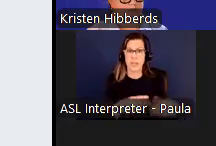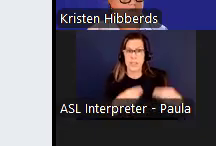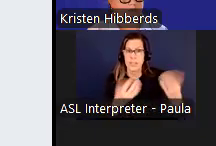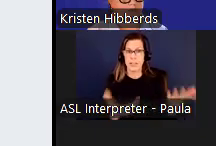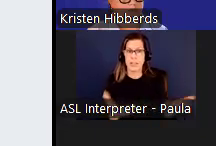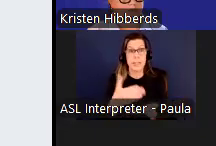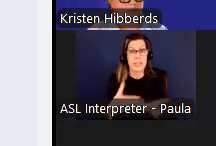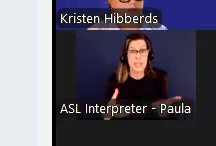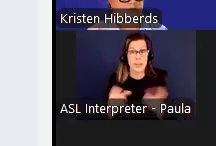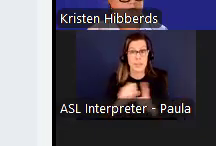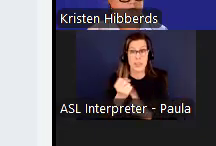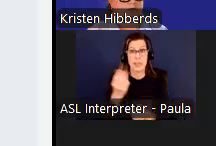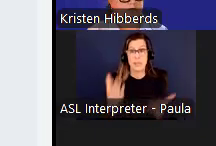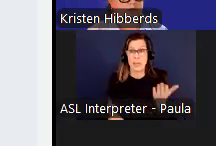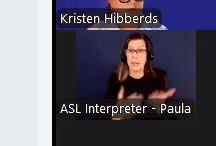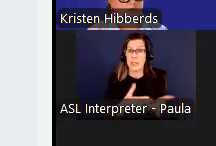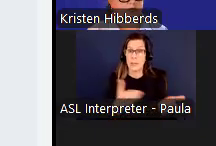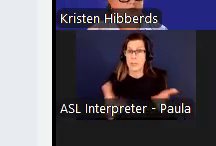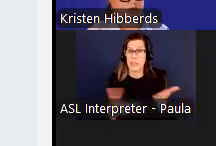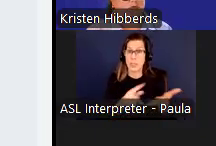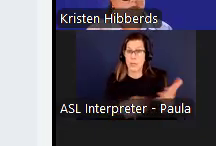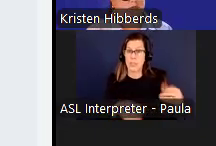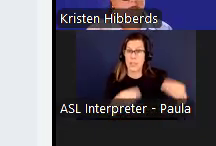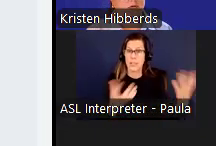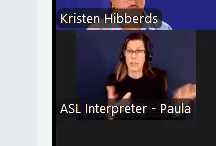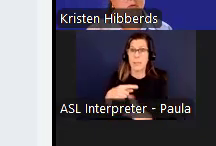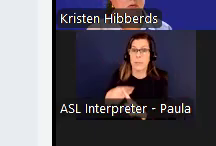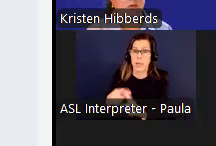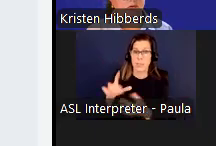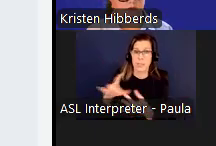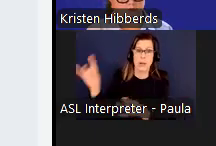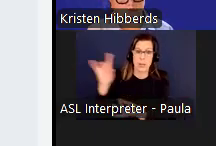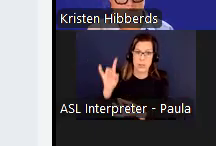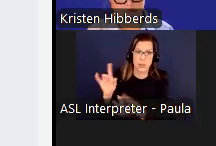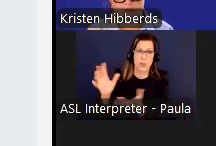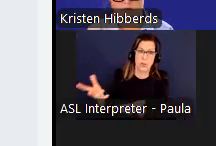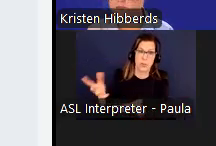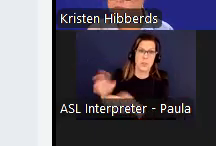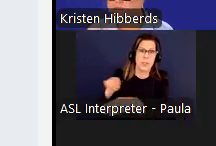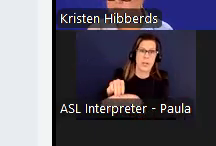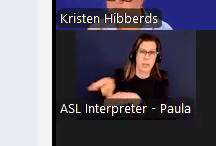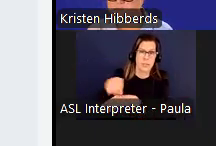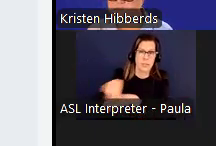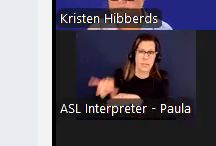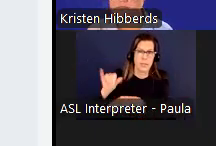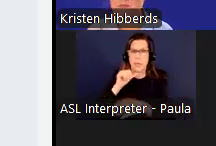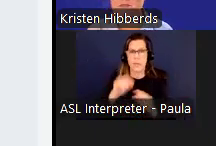services delivered along with spiritual consultation. So that wasn't quite clear to me from that part.